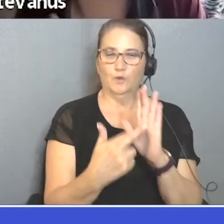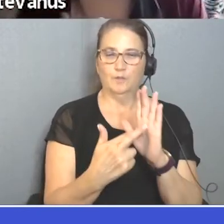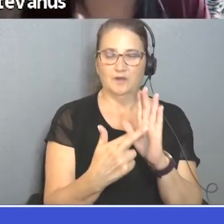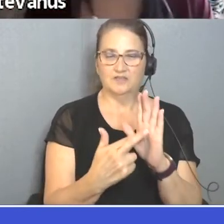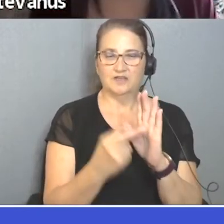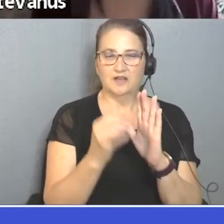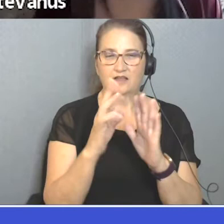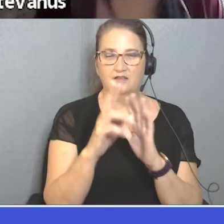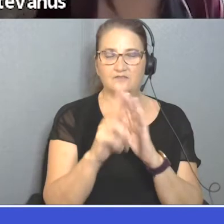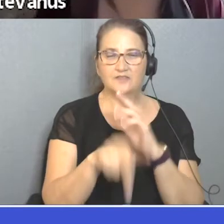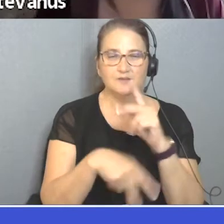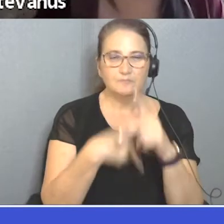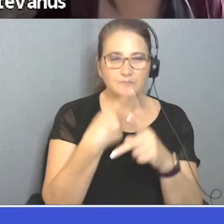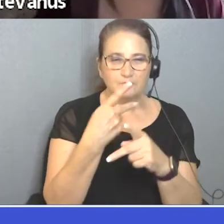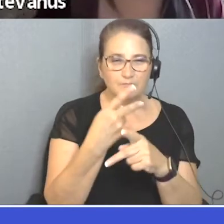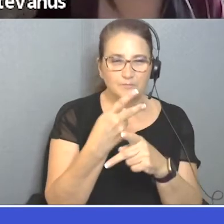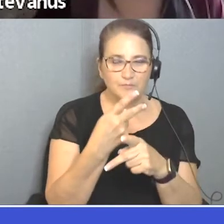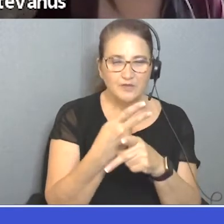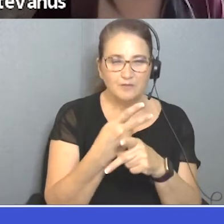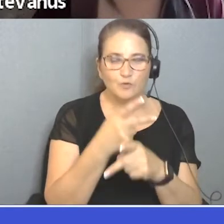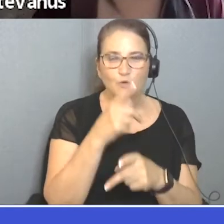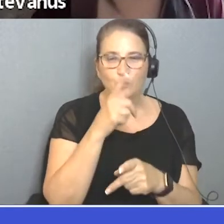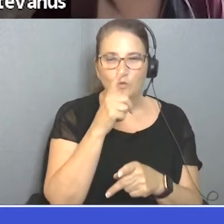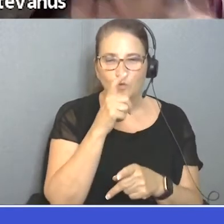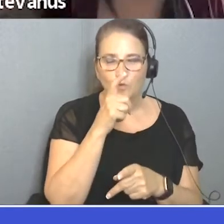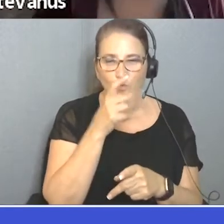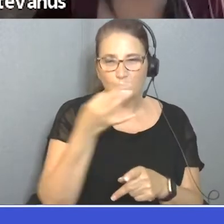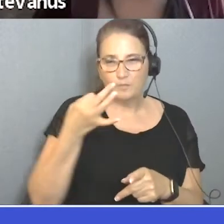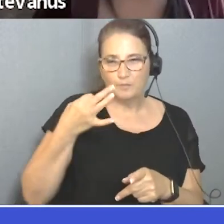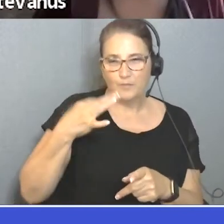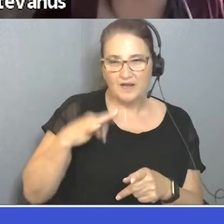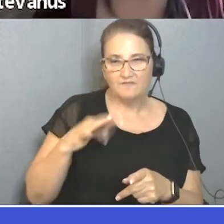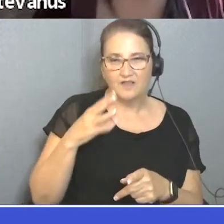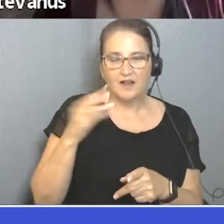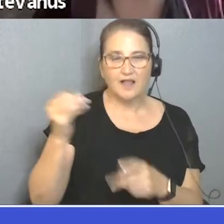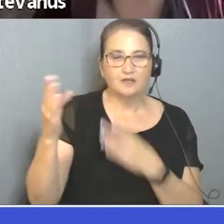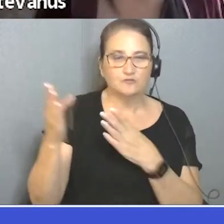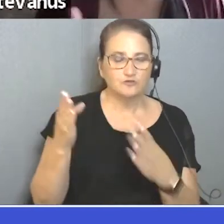beneficiaries that your project serves.